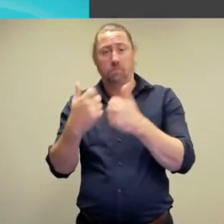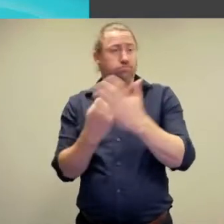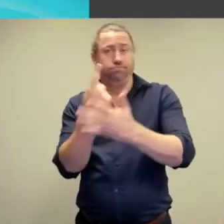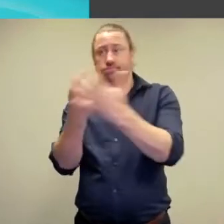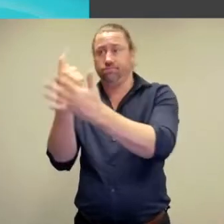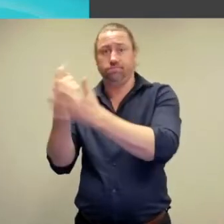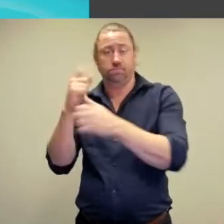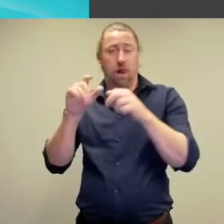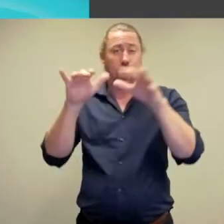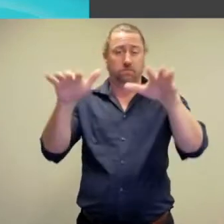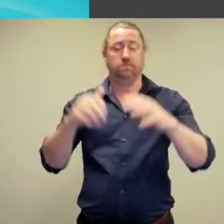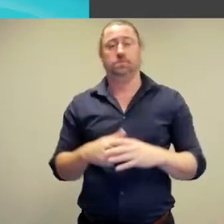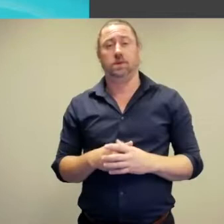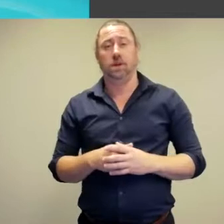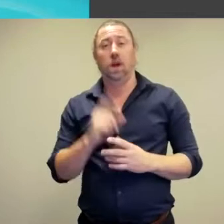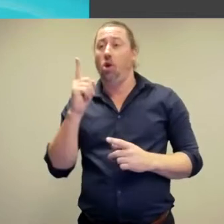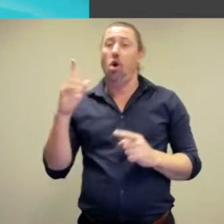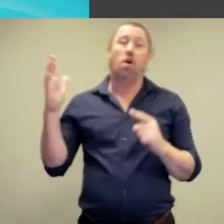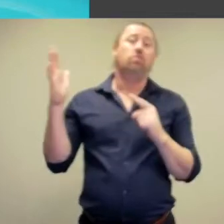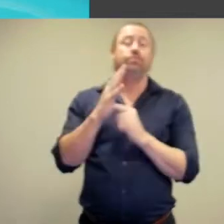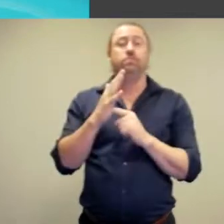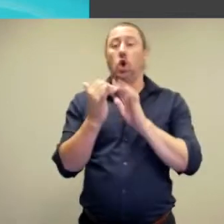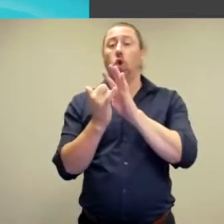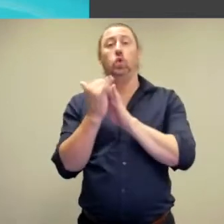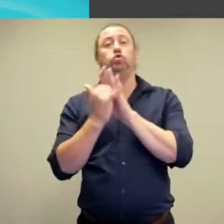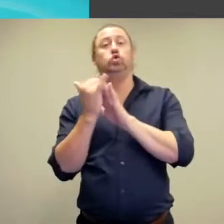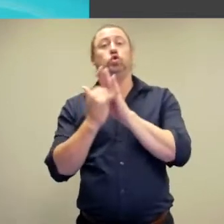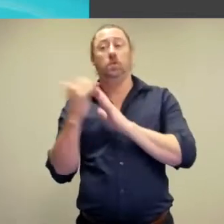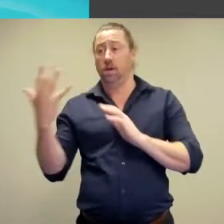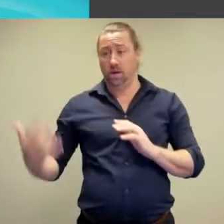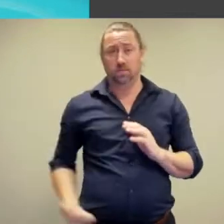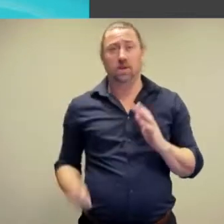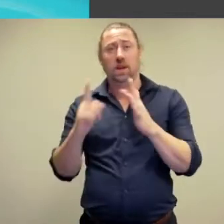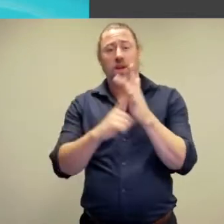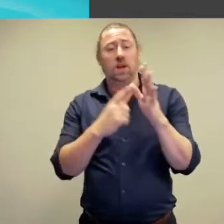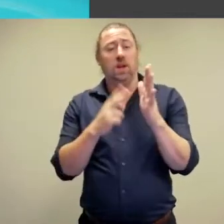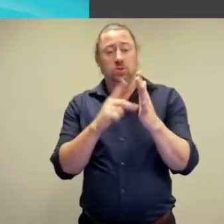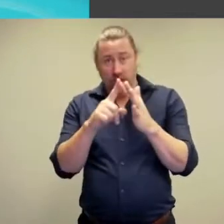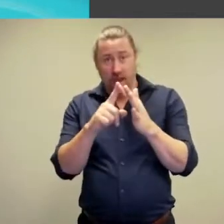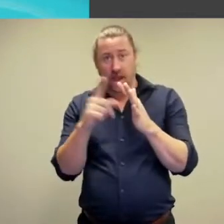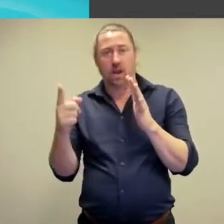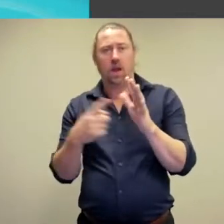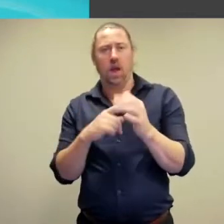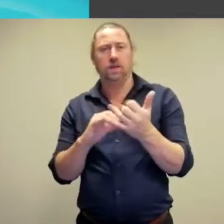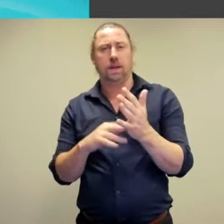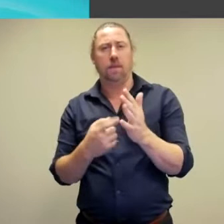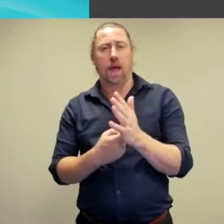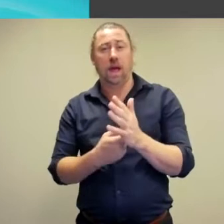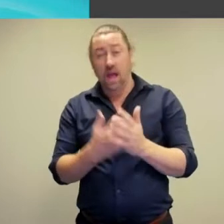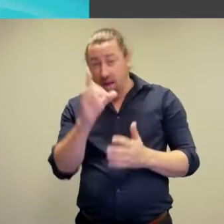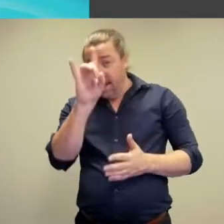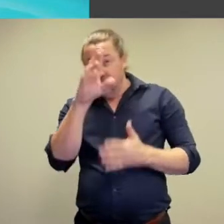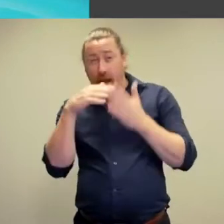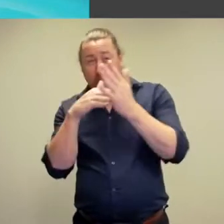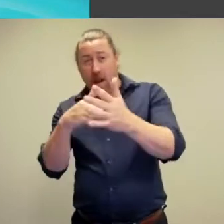the highest earner on YouTube